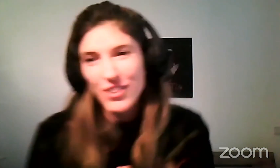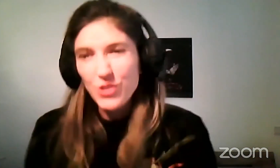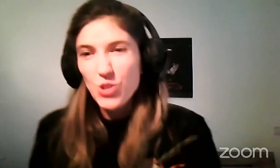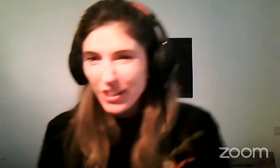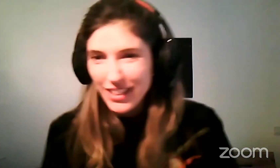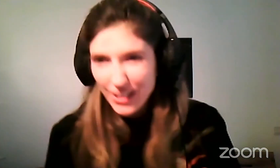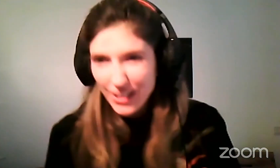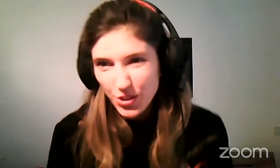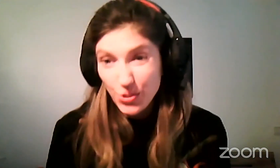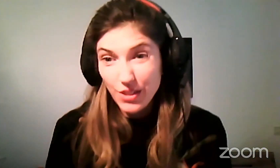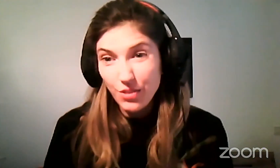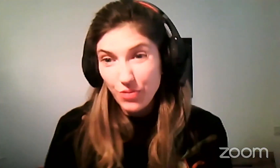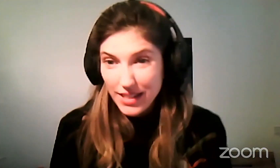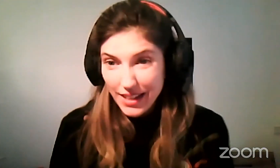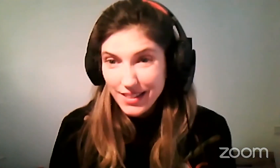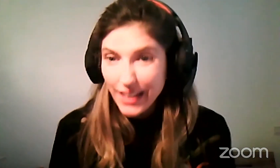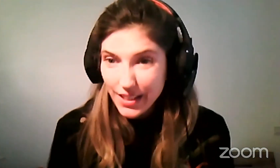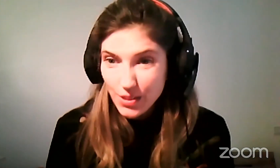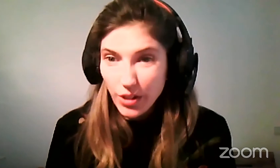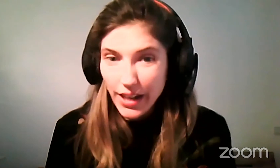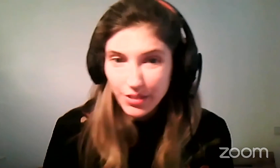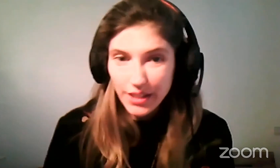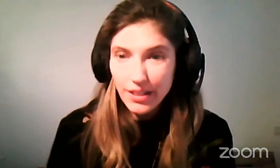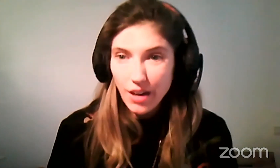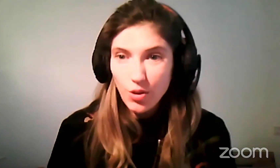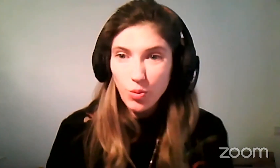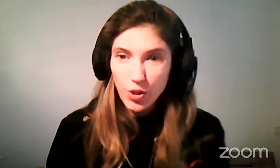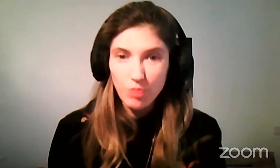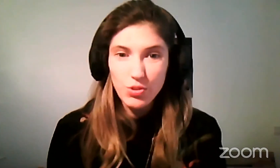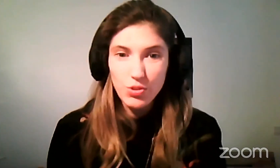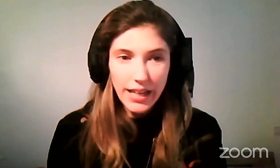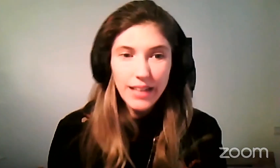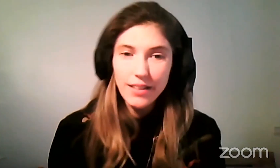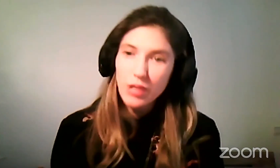to shortly introduce the fantastic guests we are having in our workshop today and I would